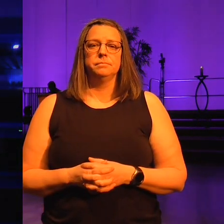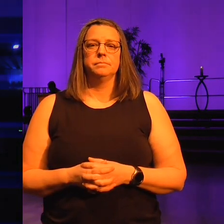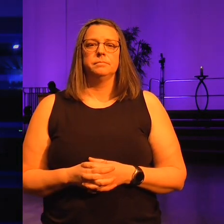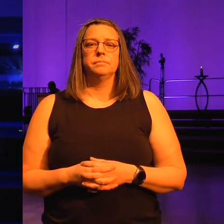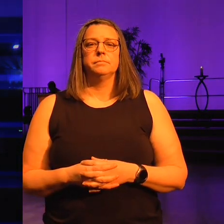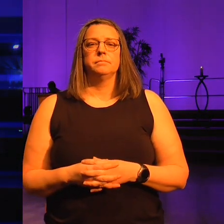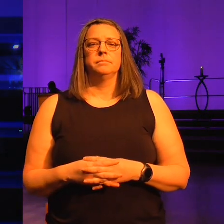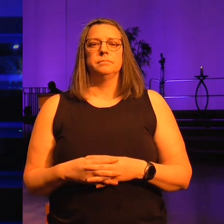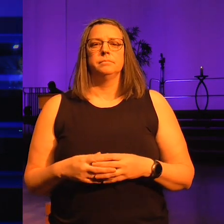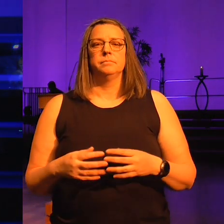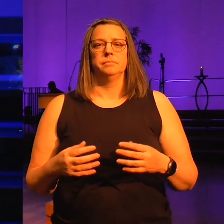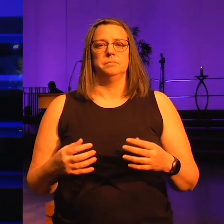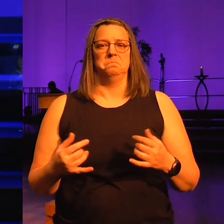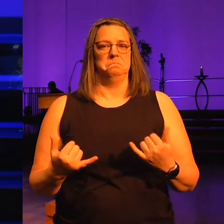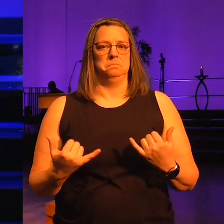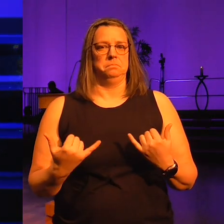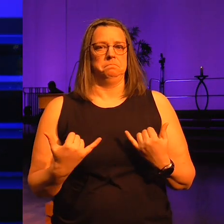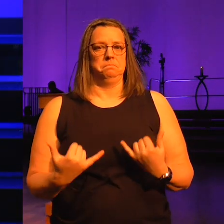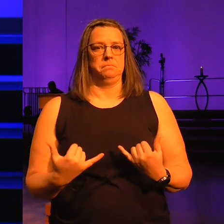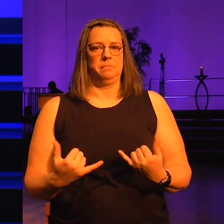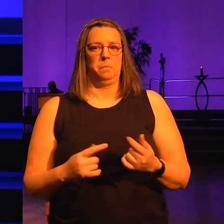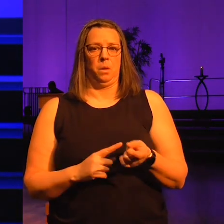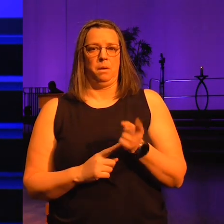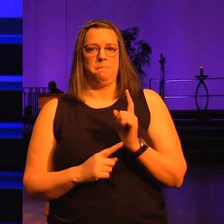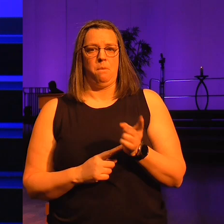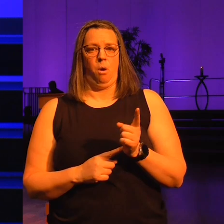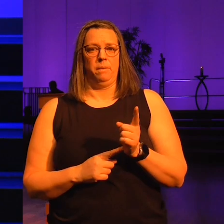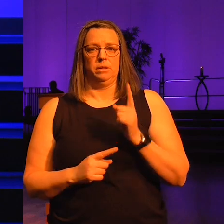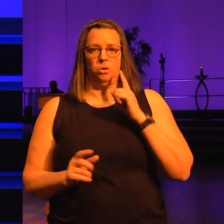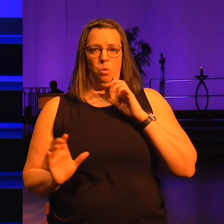we take this moment to gather together together in this Garden of